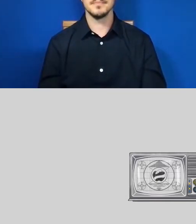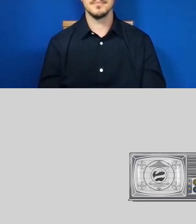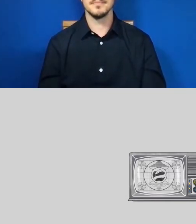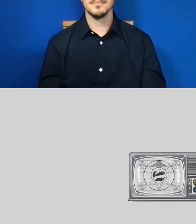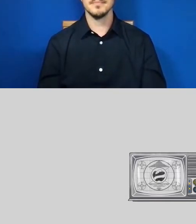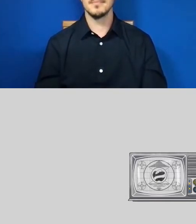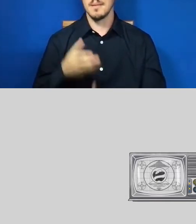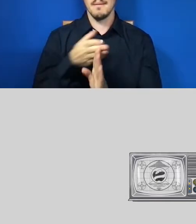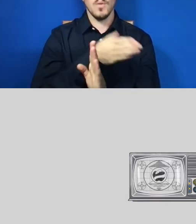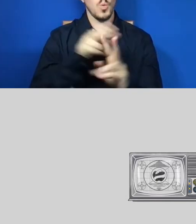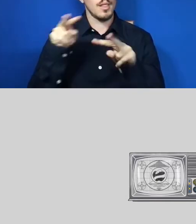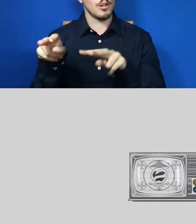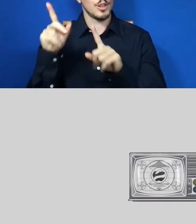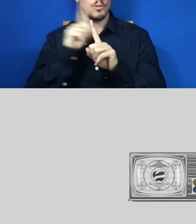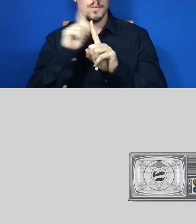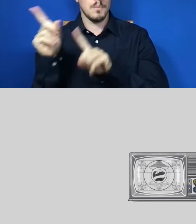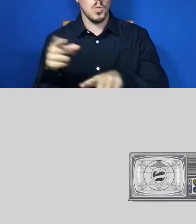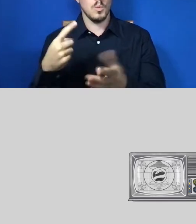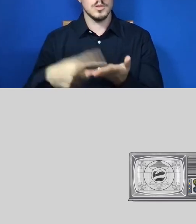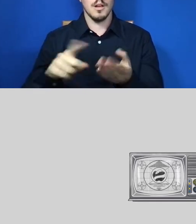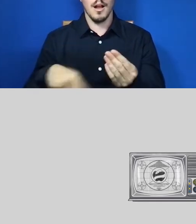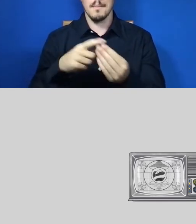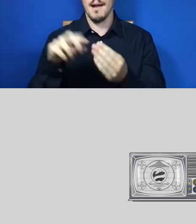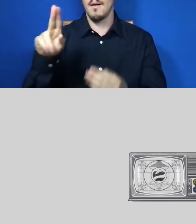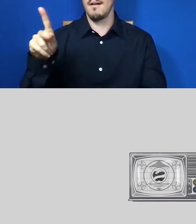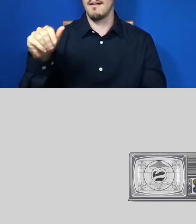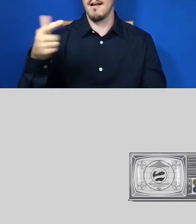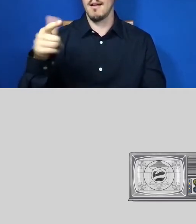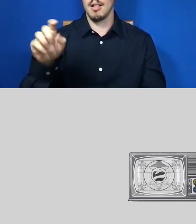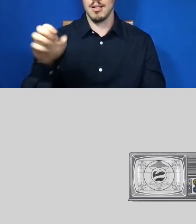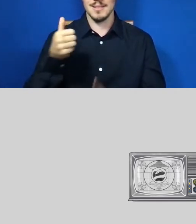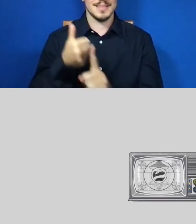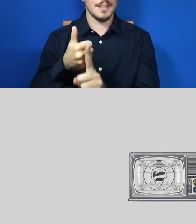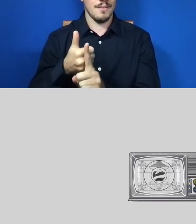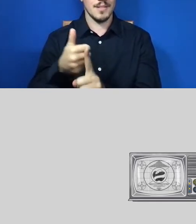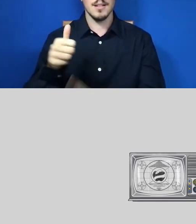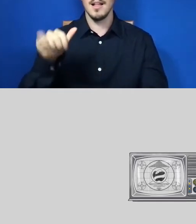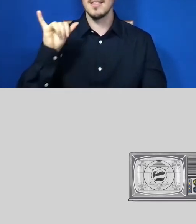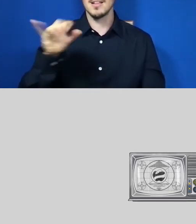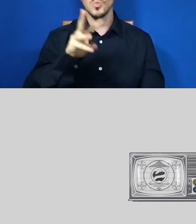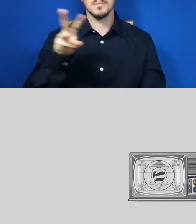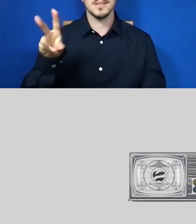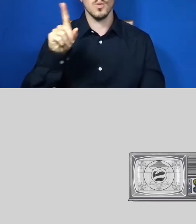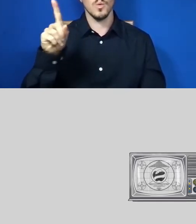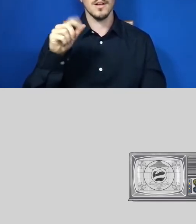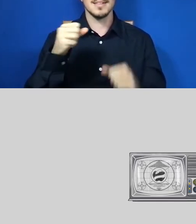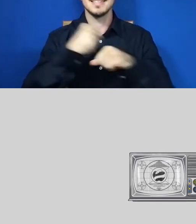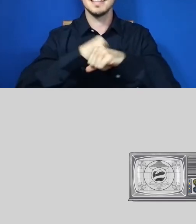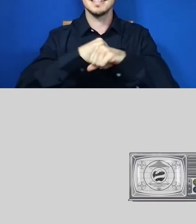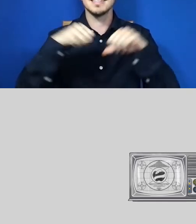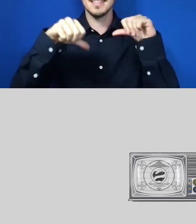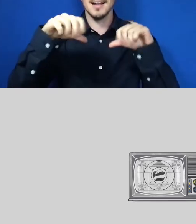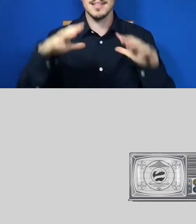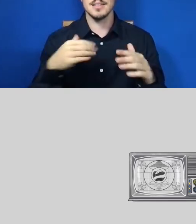Right before we take a look at the report, we need to talk about Kaggle. Kaggle is a website where data scientists